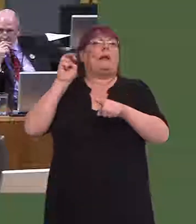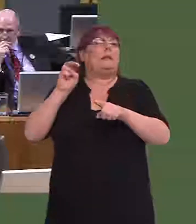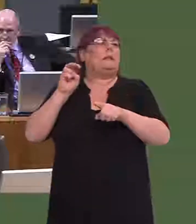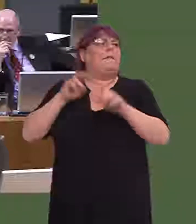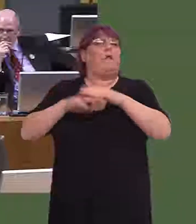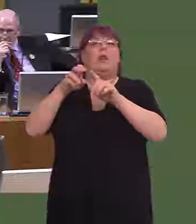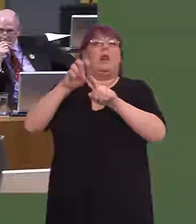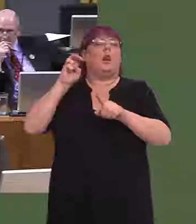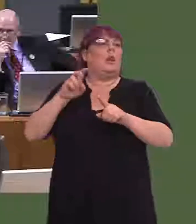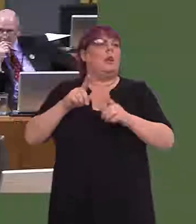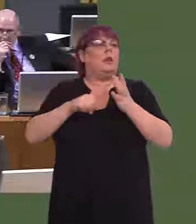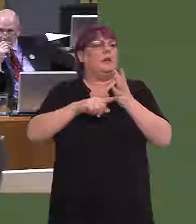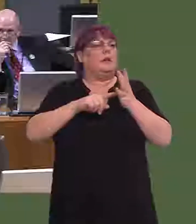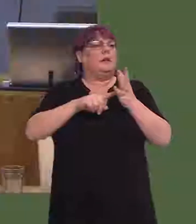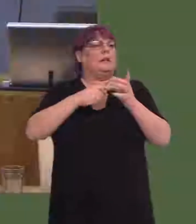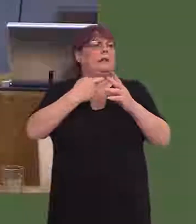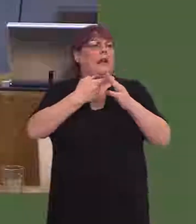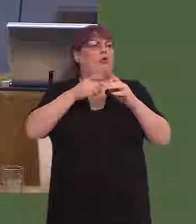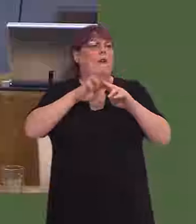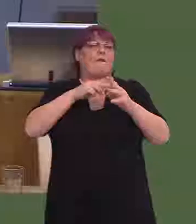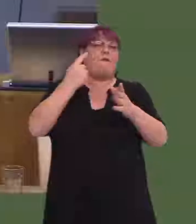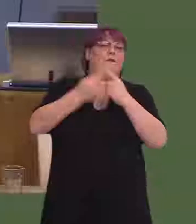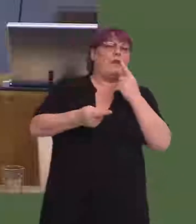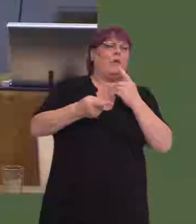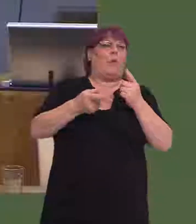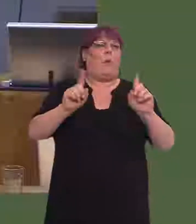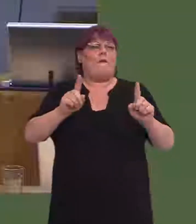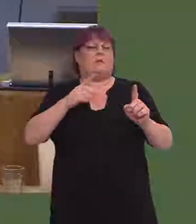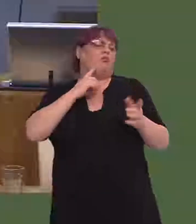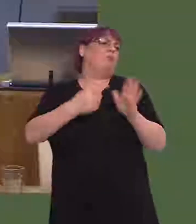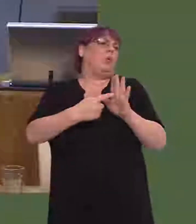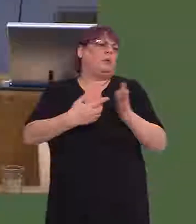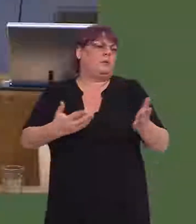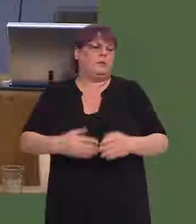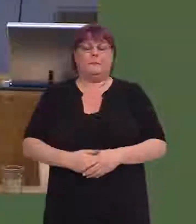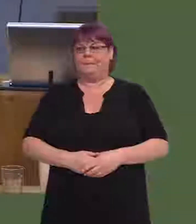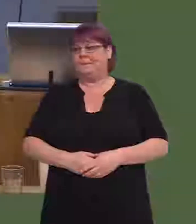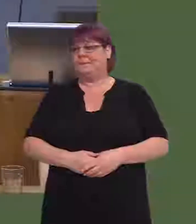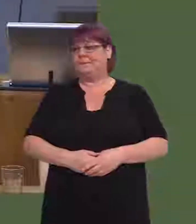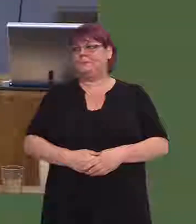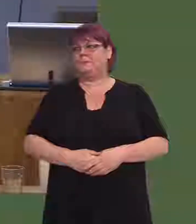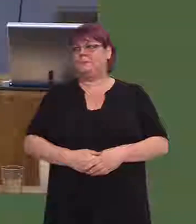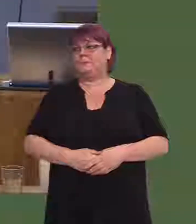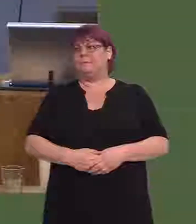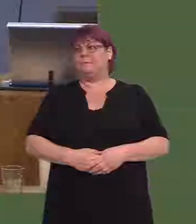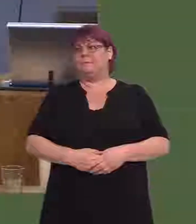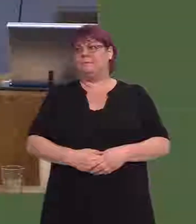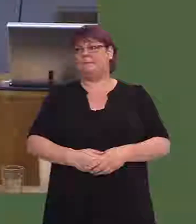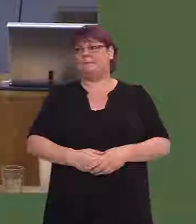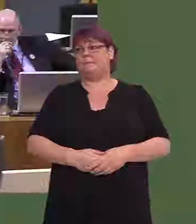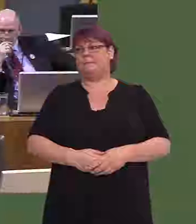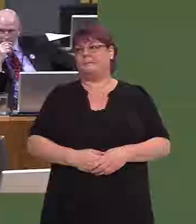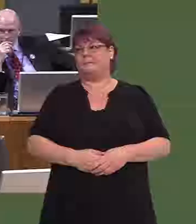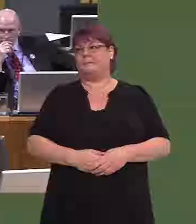Tariffs, non-tariff barriers are not important.' He suffers from the same misguided view as the